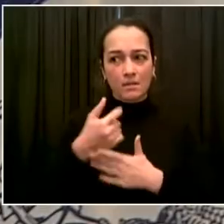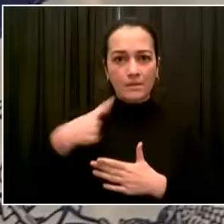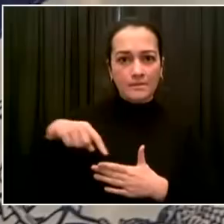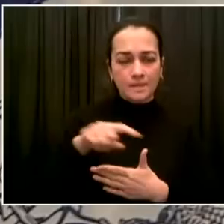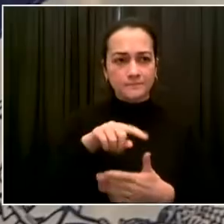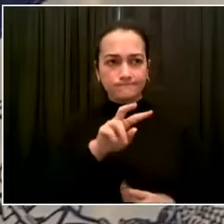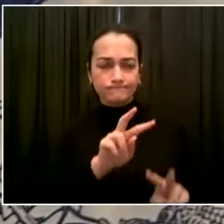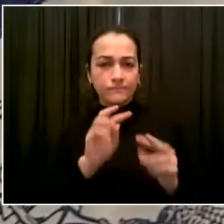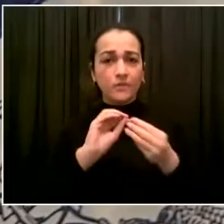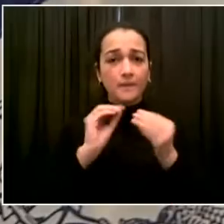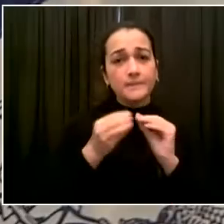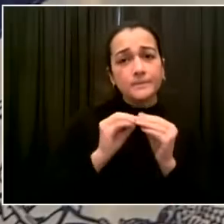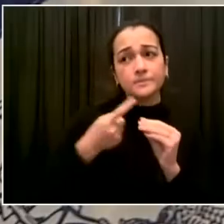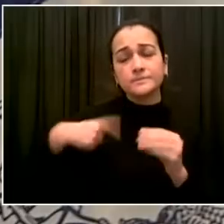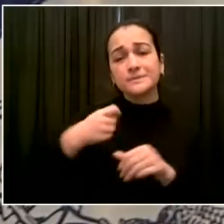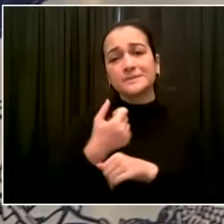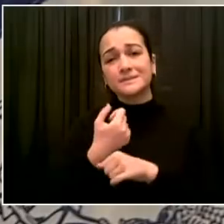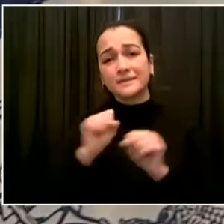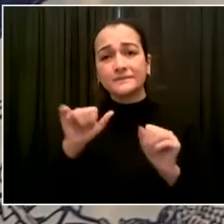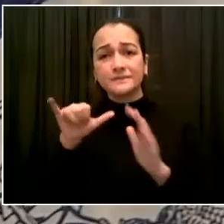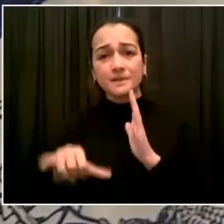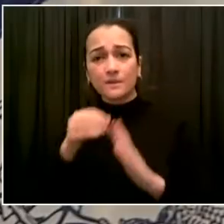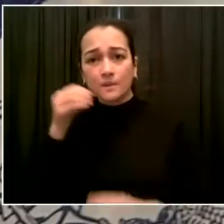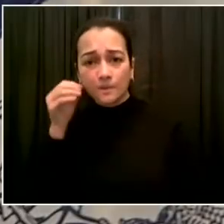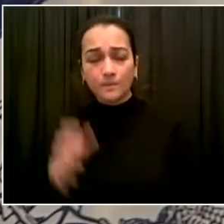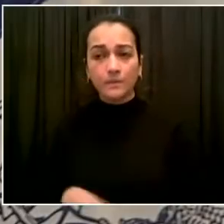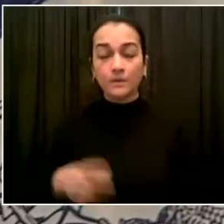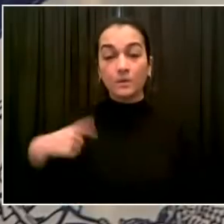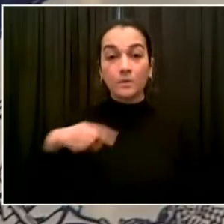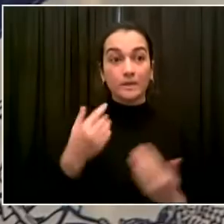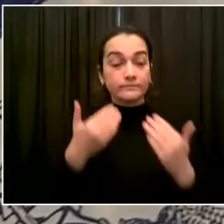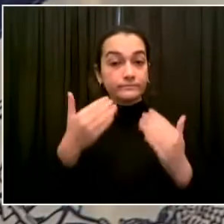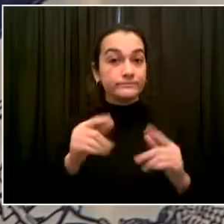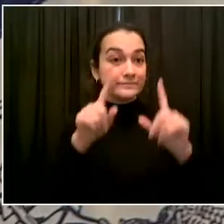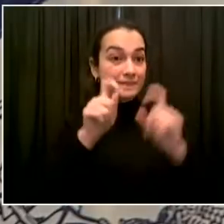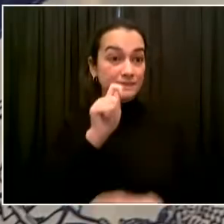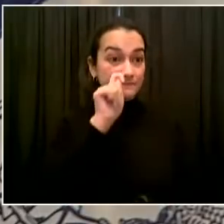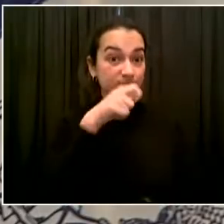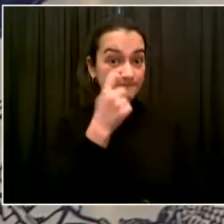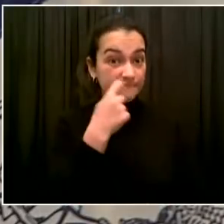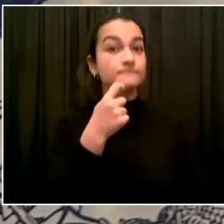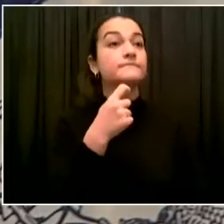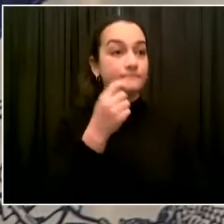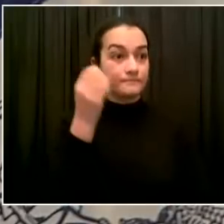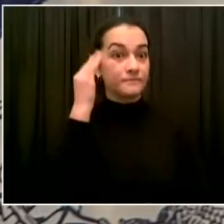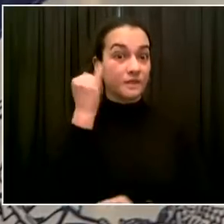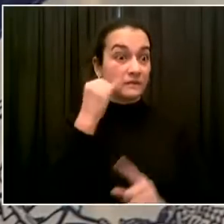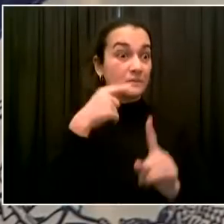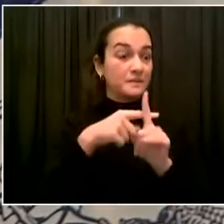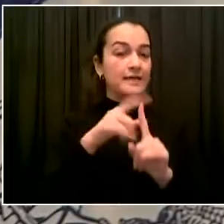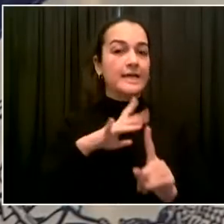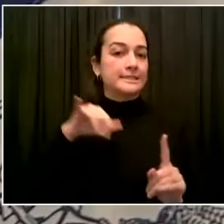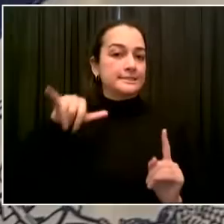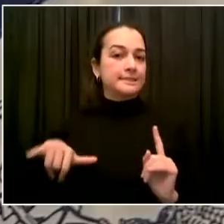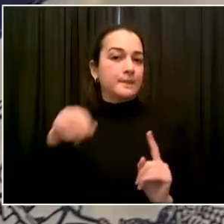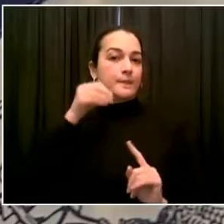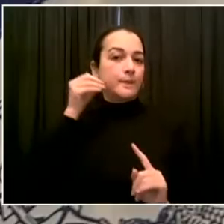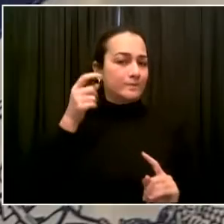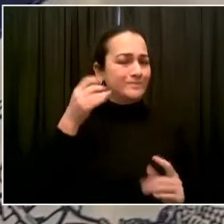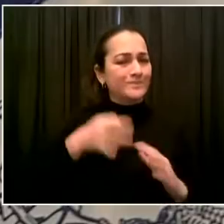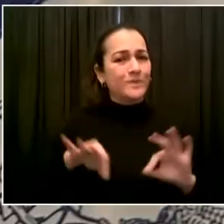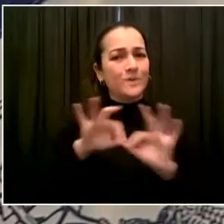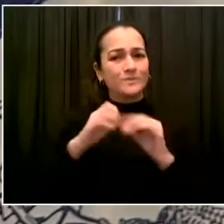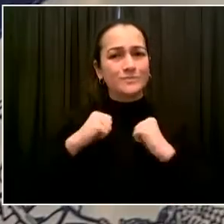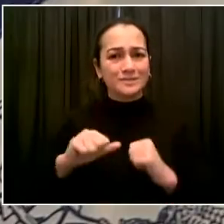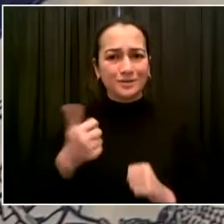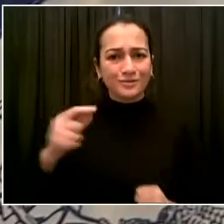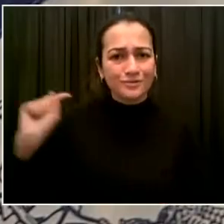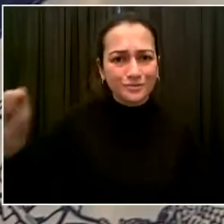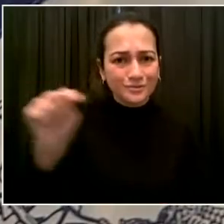TESTNGI.